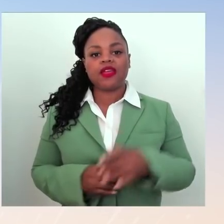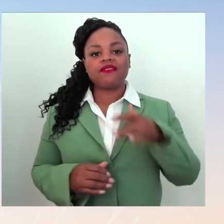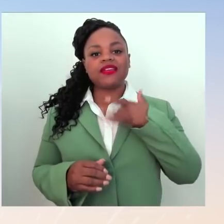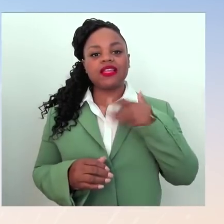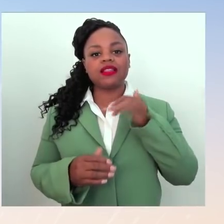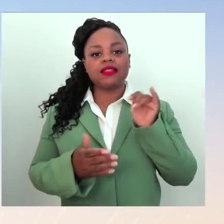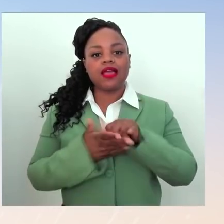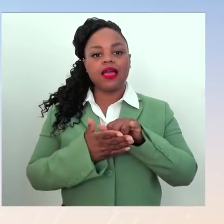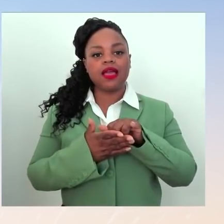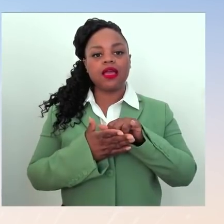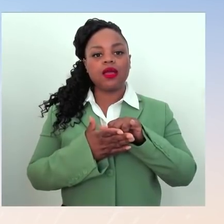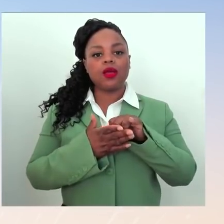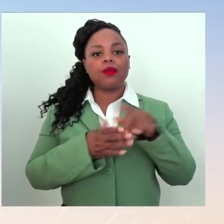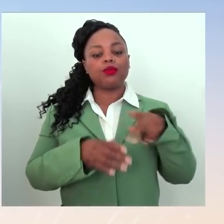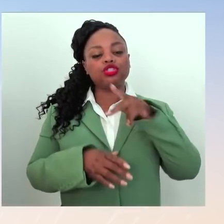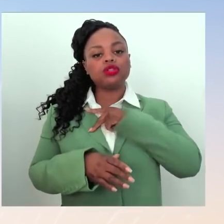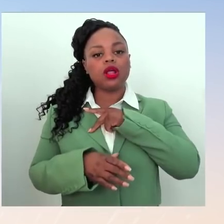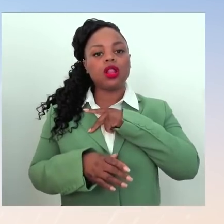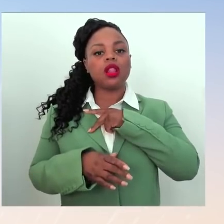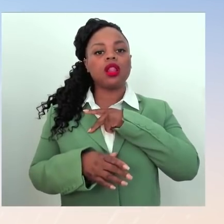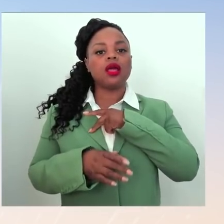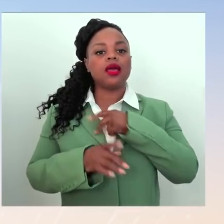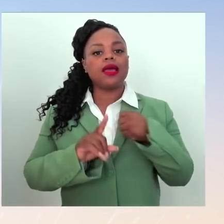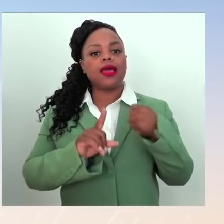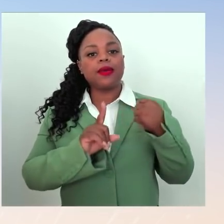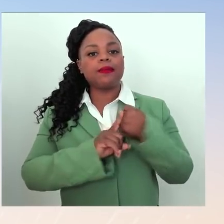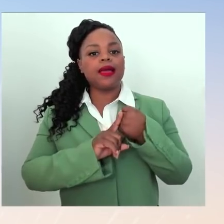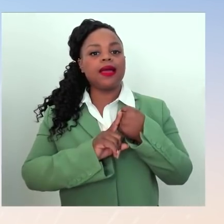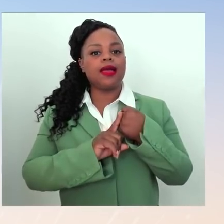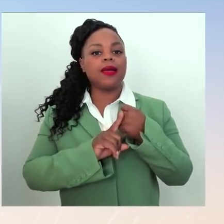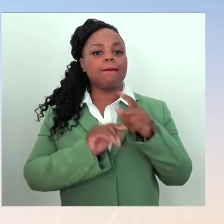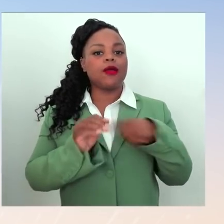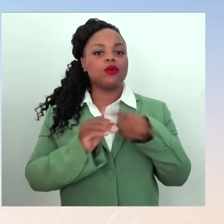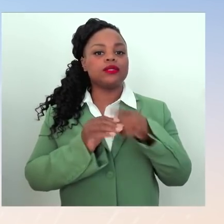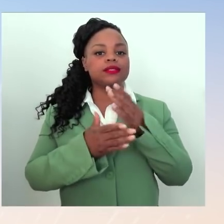And is that affecting or has he talked about how to incorporate that personal reaction